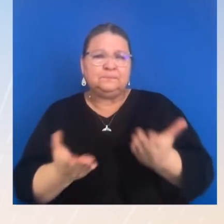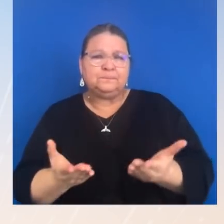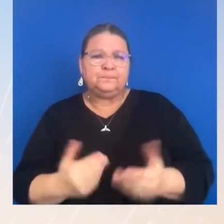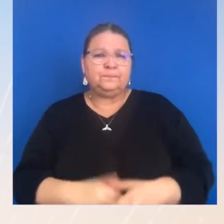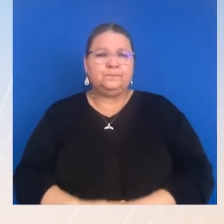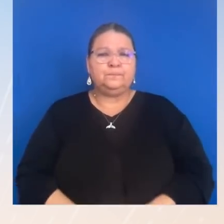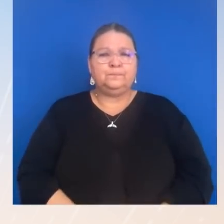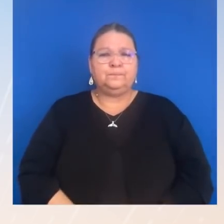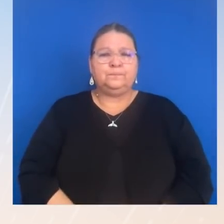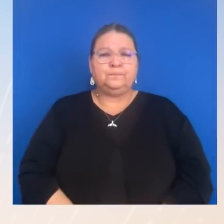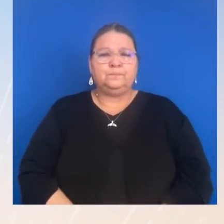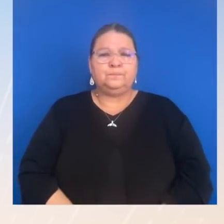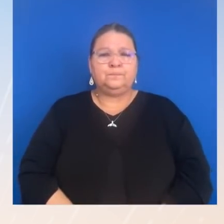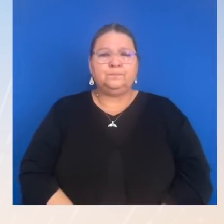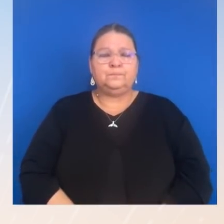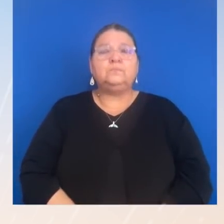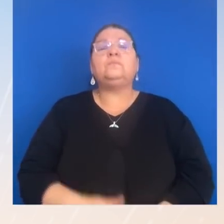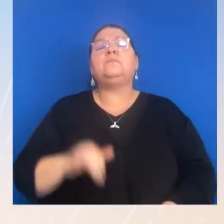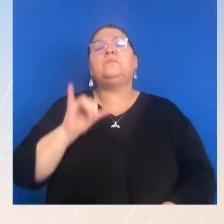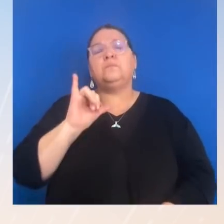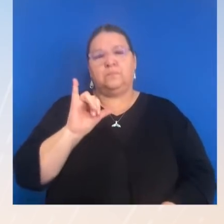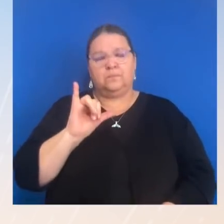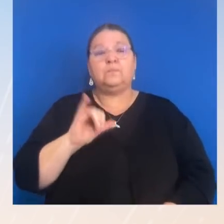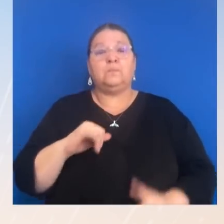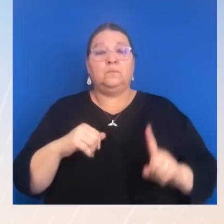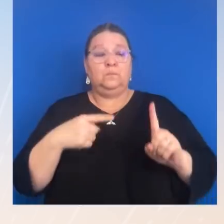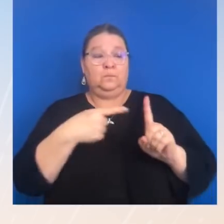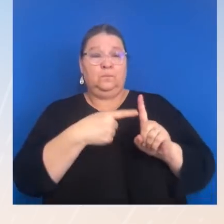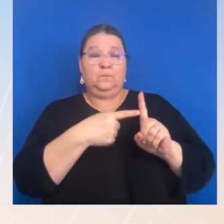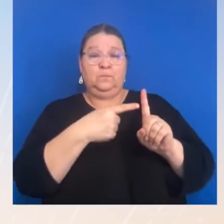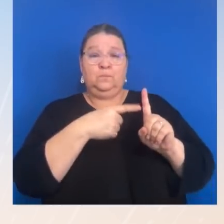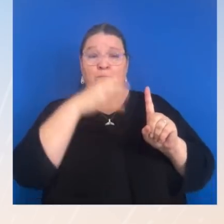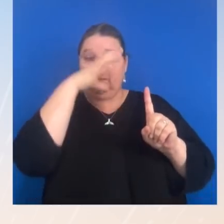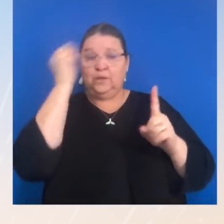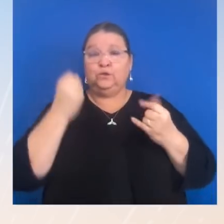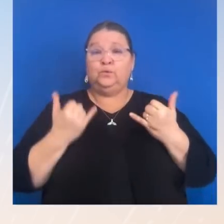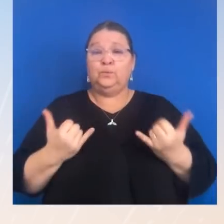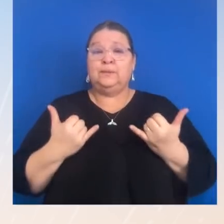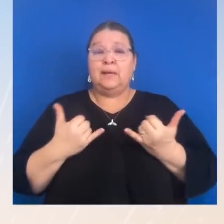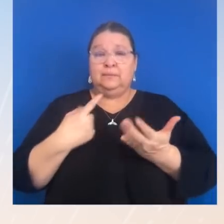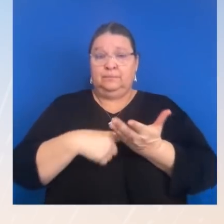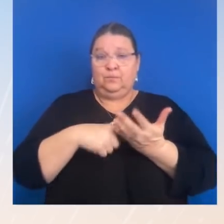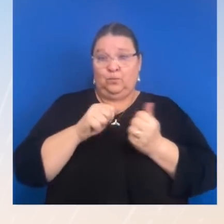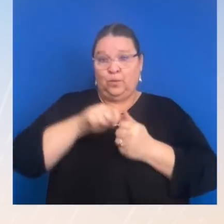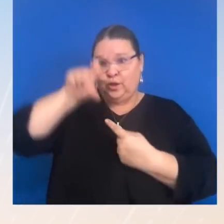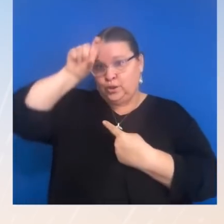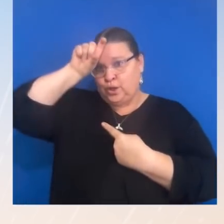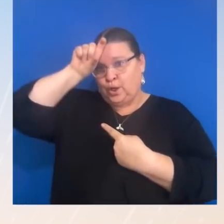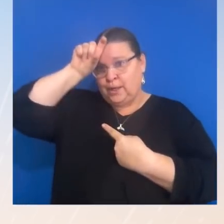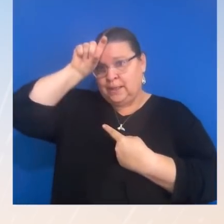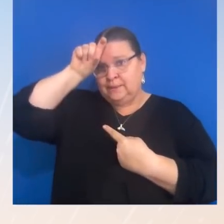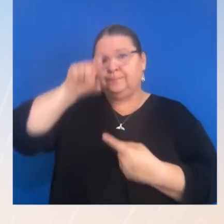to the role that Turkey is playing and has played, even earlier today, in hosting diplomatic negotiations